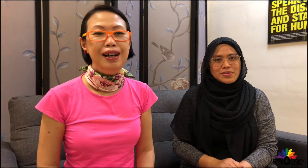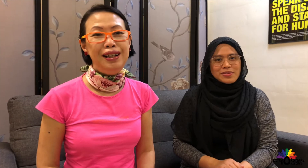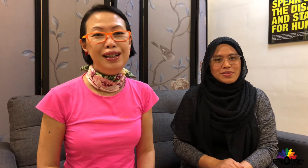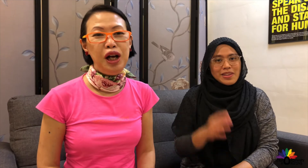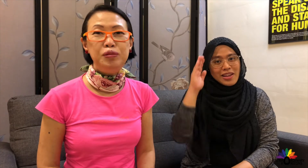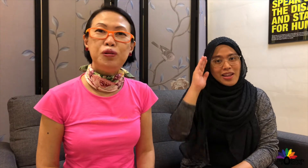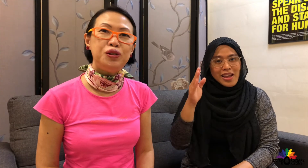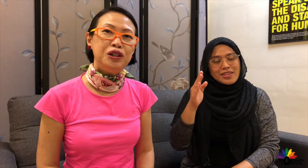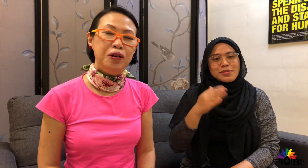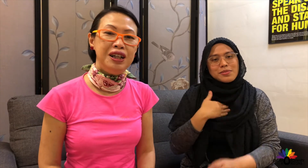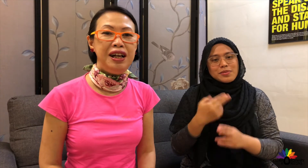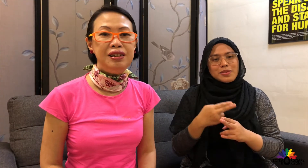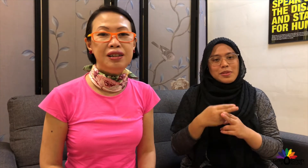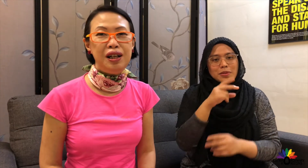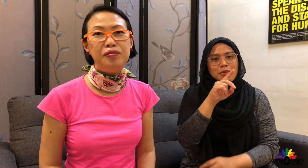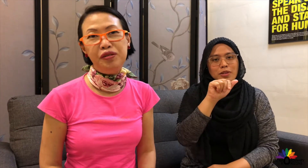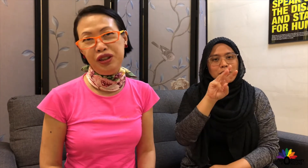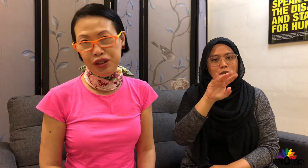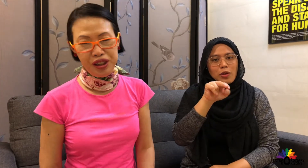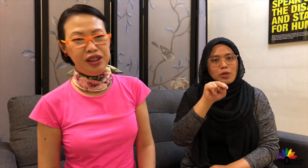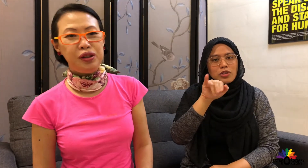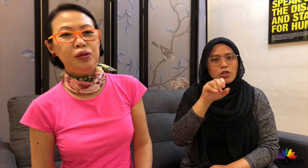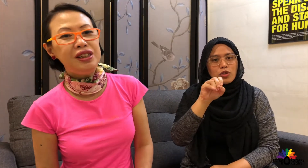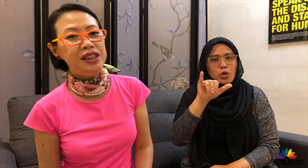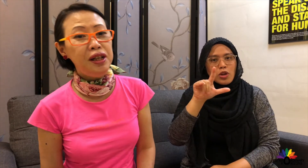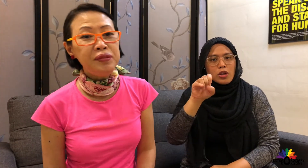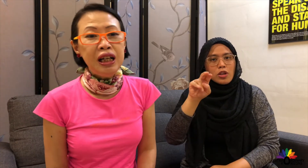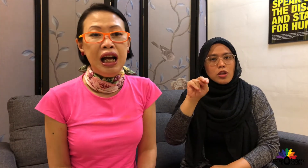Hi, I'm Dawn-Joy Leong, and I'm 53 years old this year.